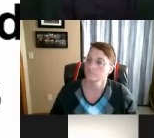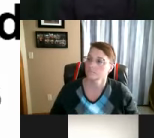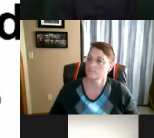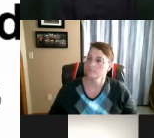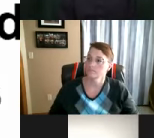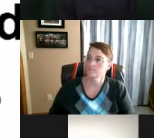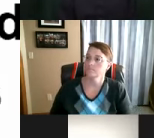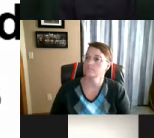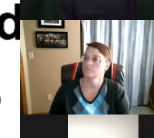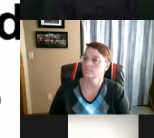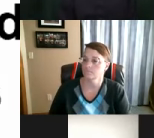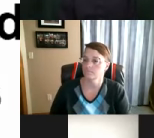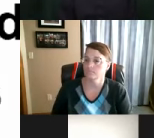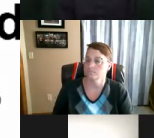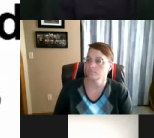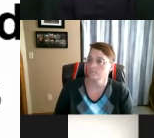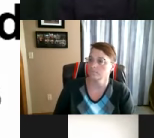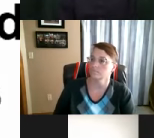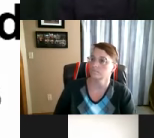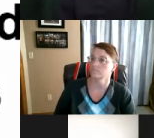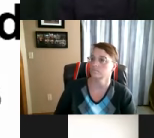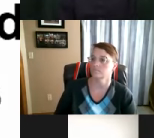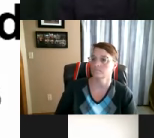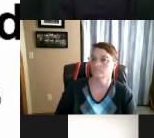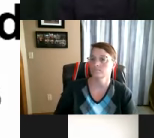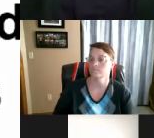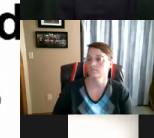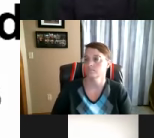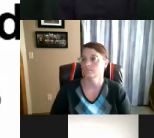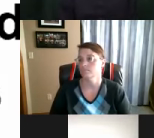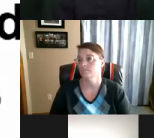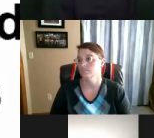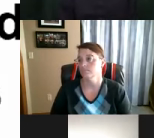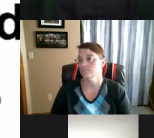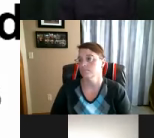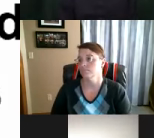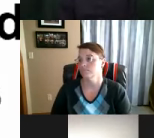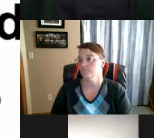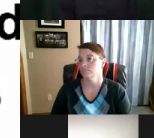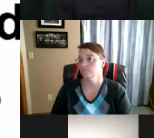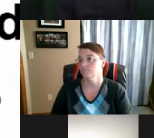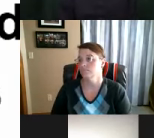based on both their disability status and their race. Um, in general, having a disability